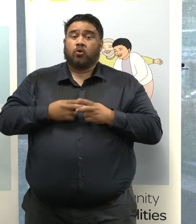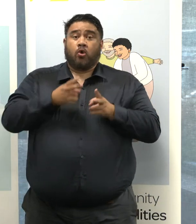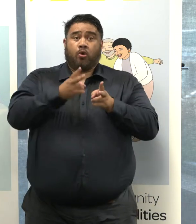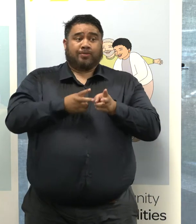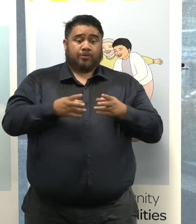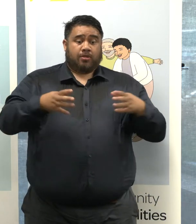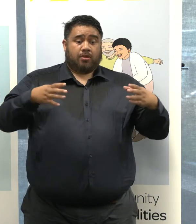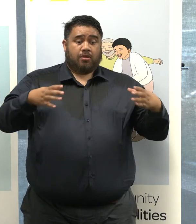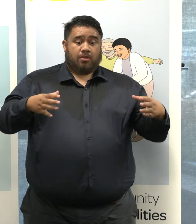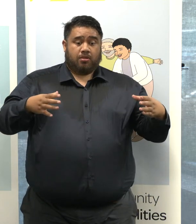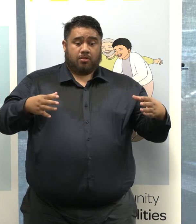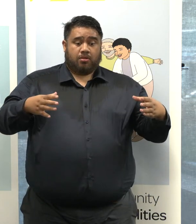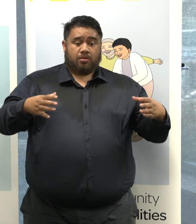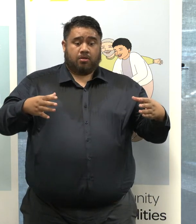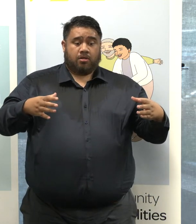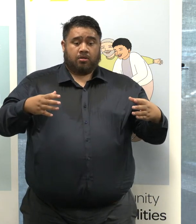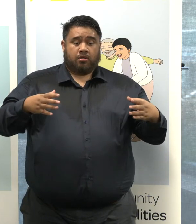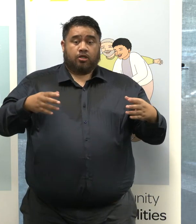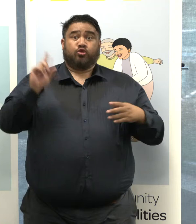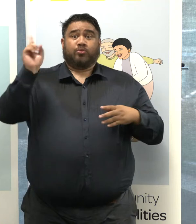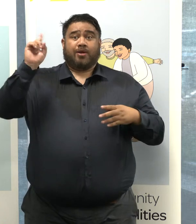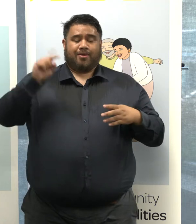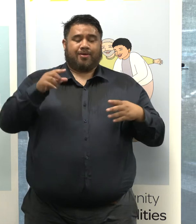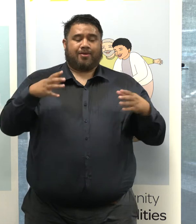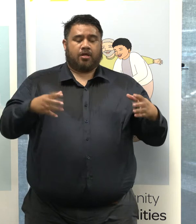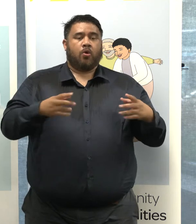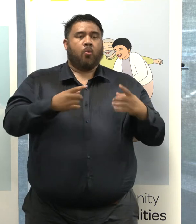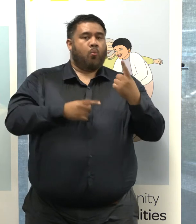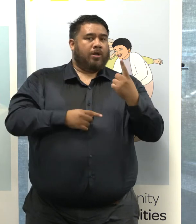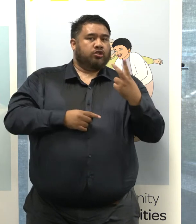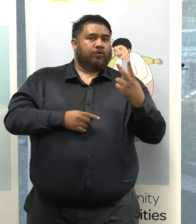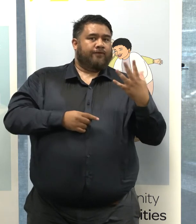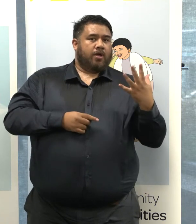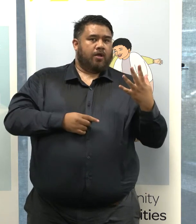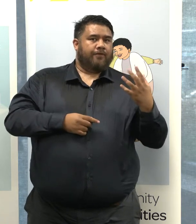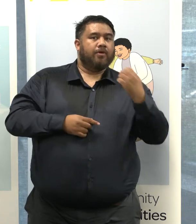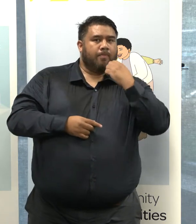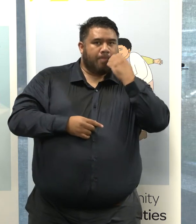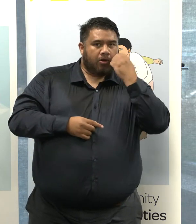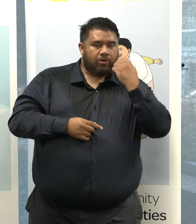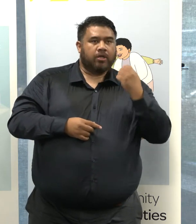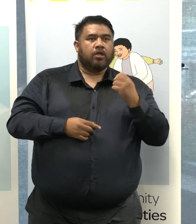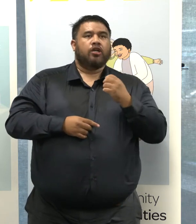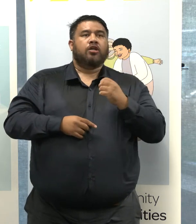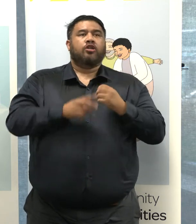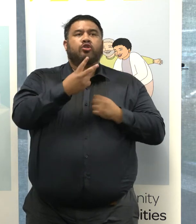feed.